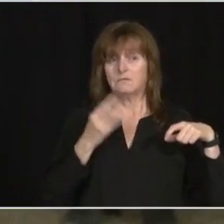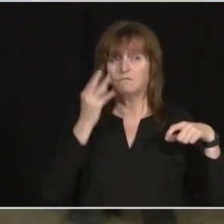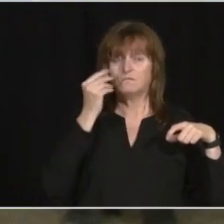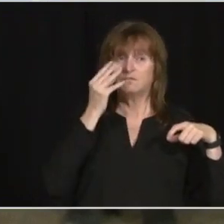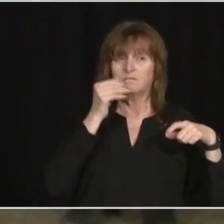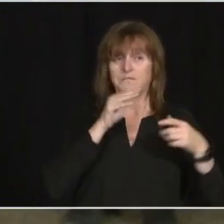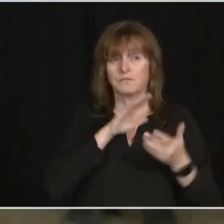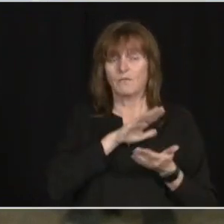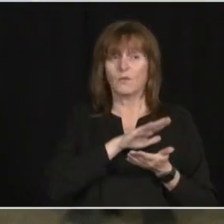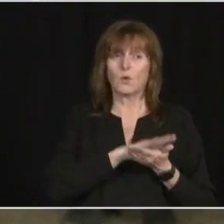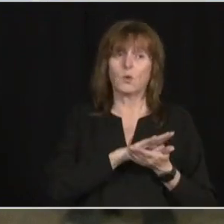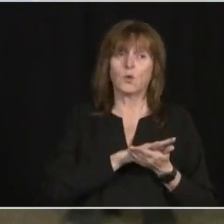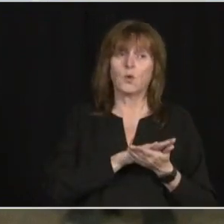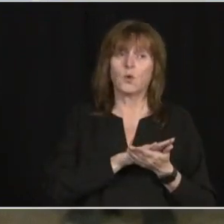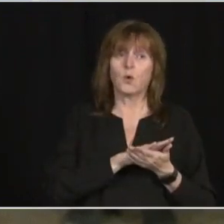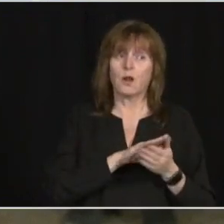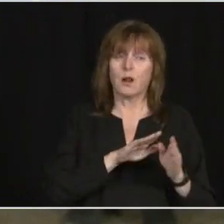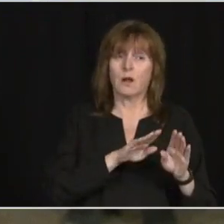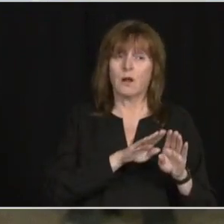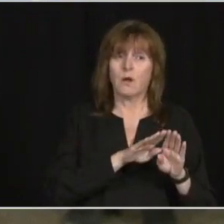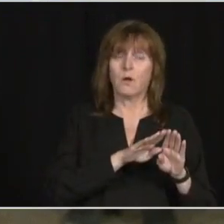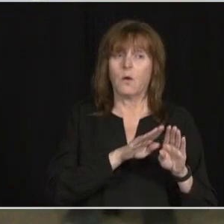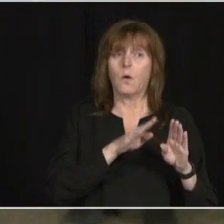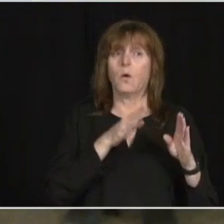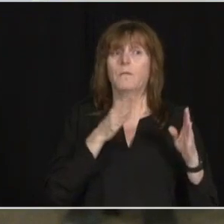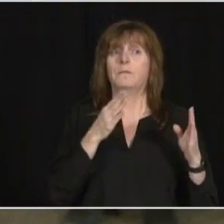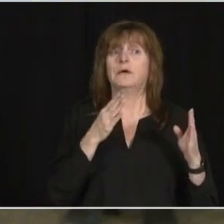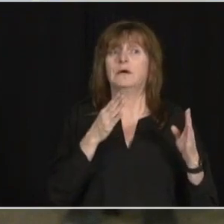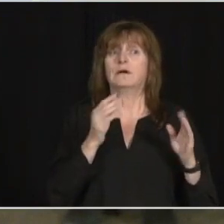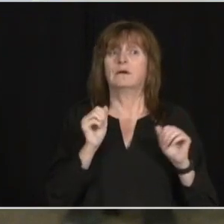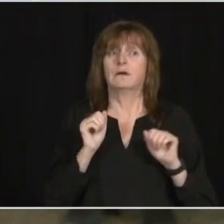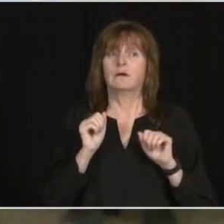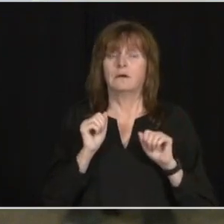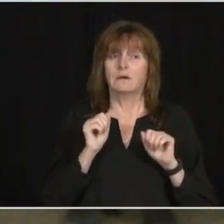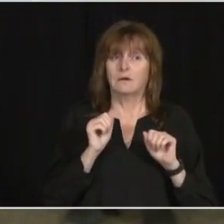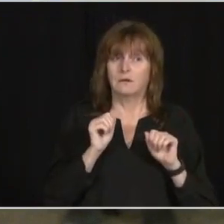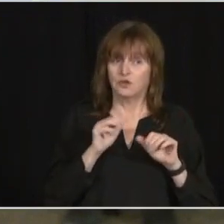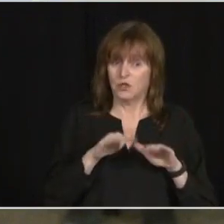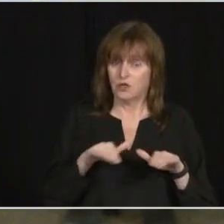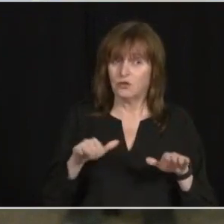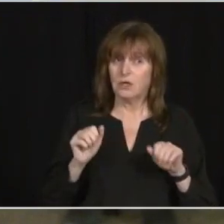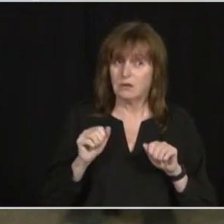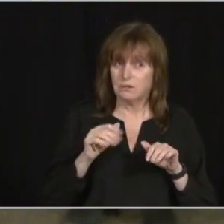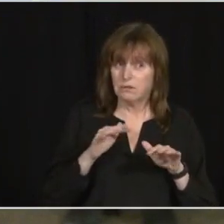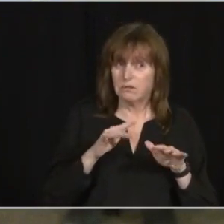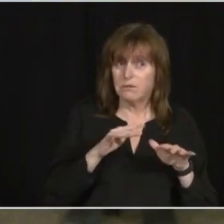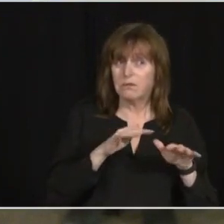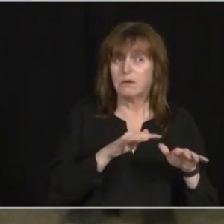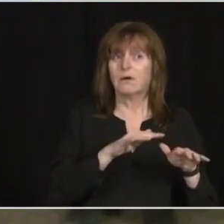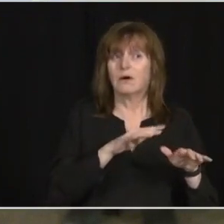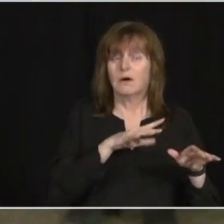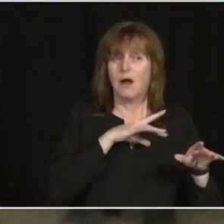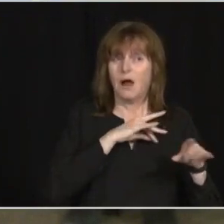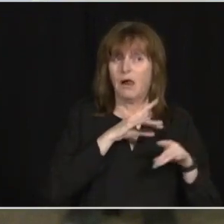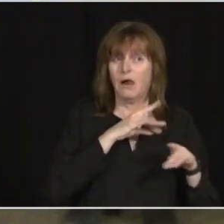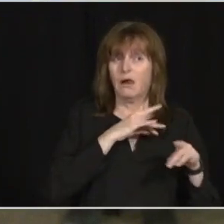infected and develop a bit of herd immunity to COVID-19? PREMIER DOUG I'll answer the last